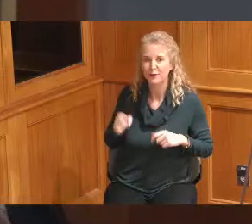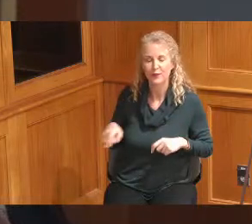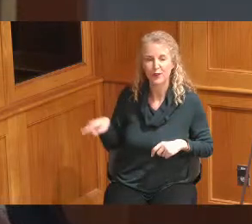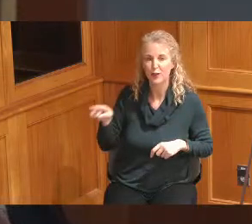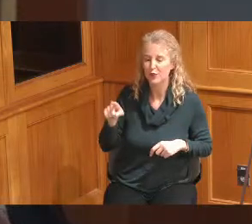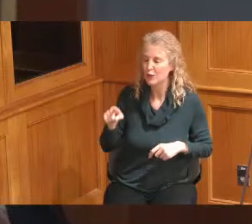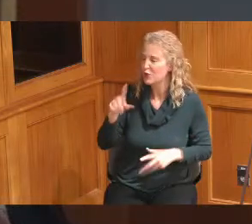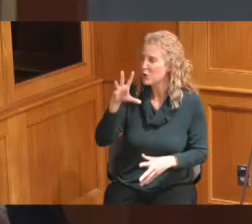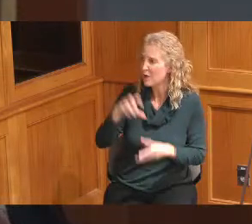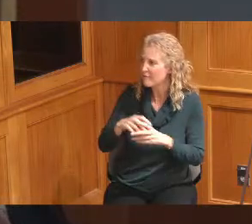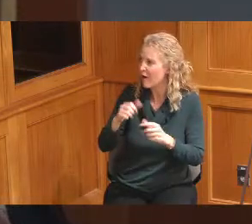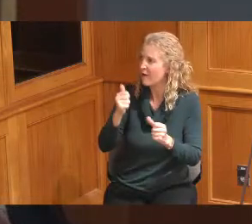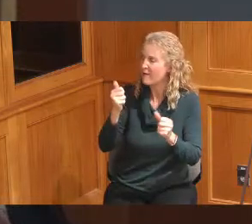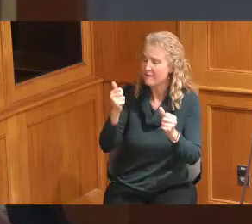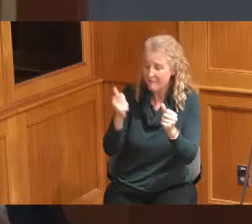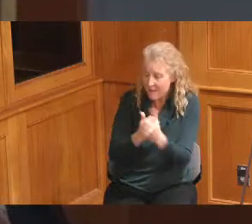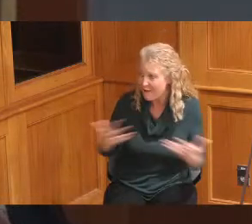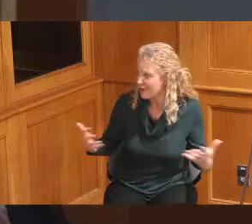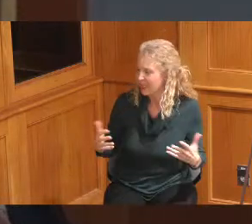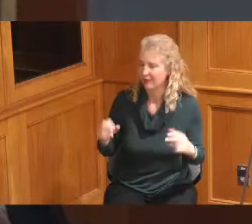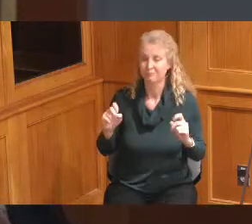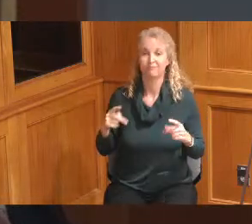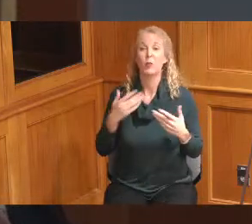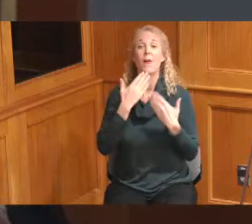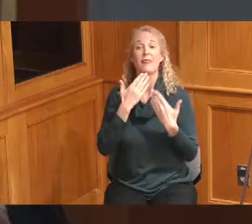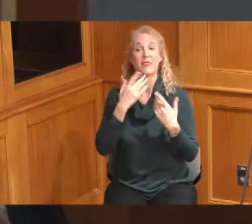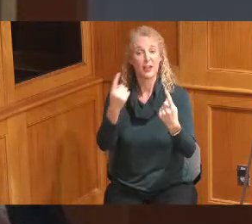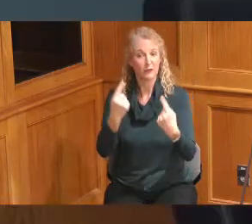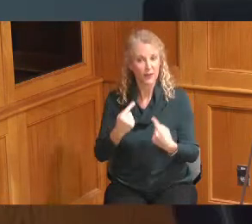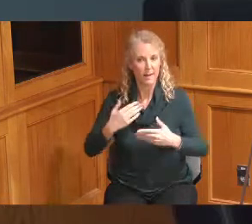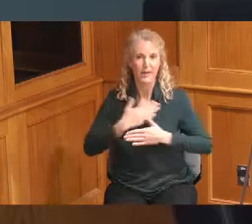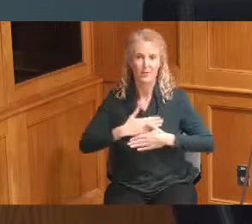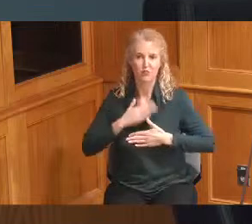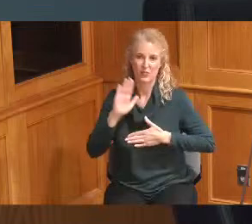you at the helm Nick all right well thank you so much for coming and we appreciate the annual visit